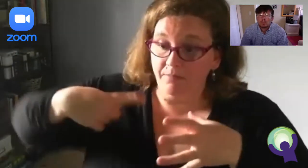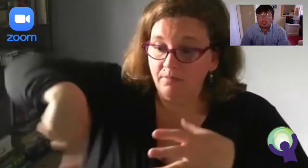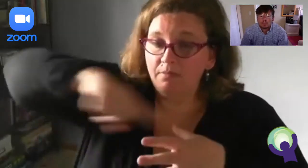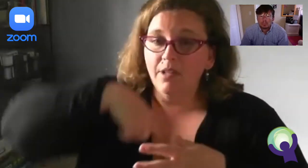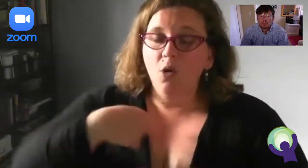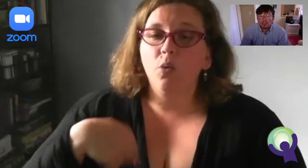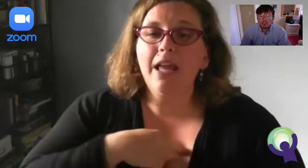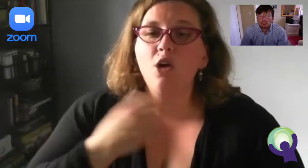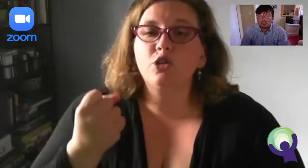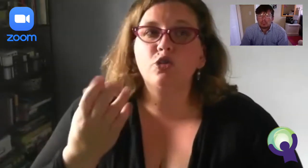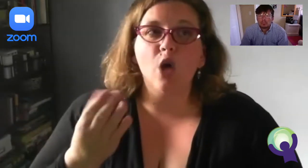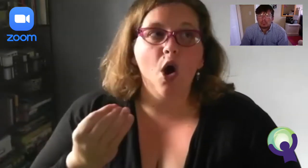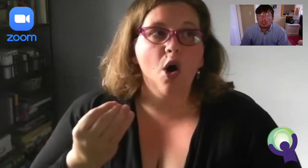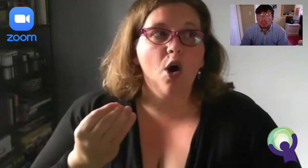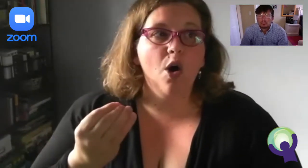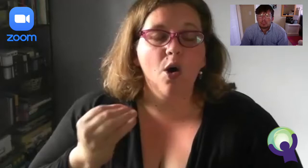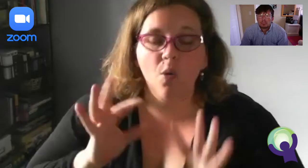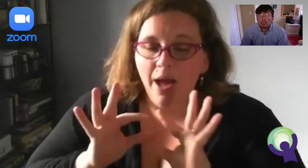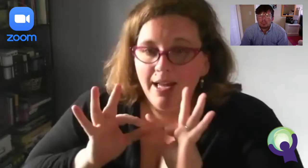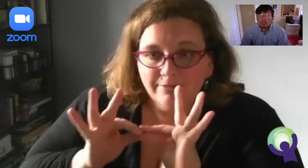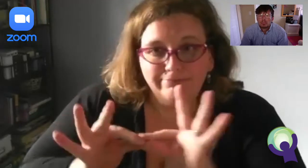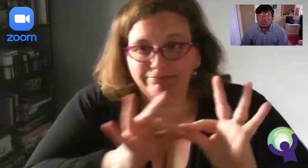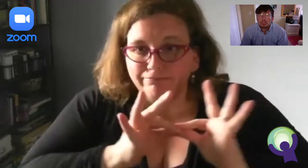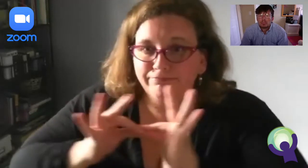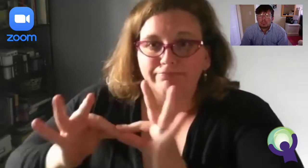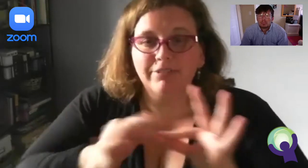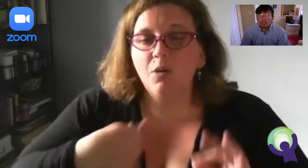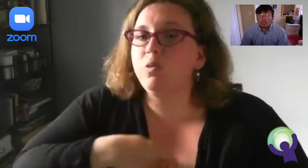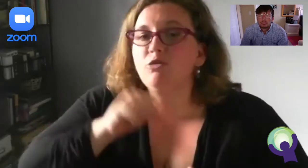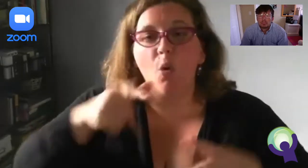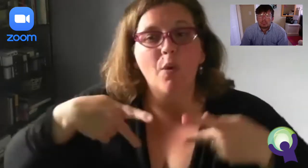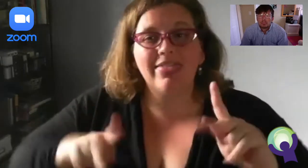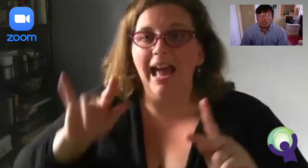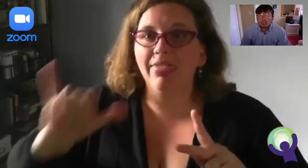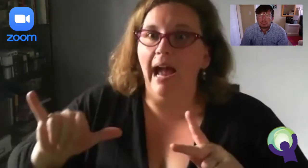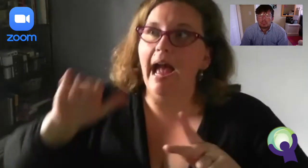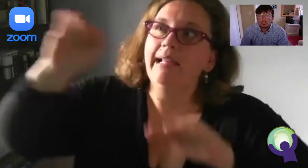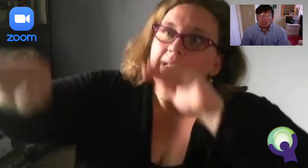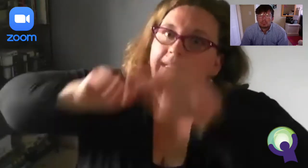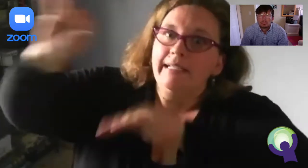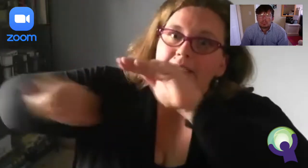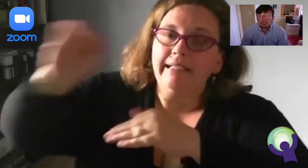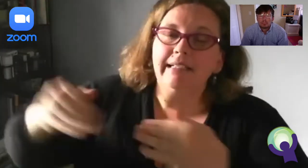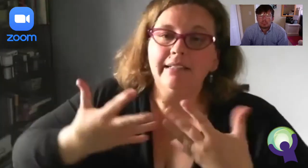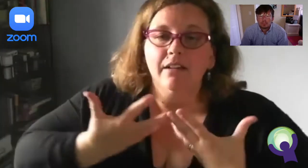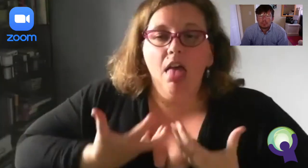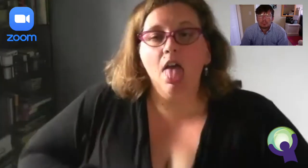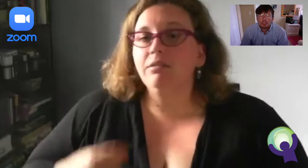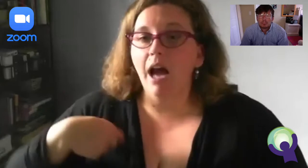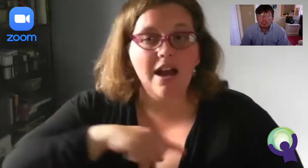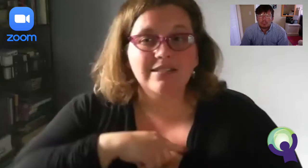the team themselves, our ODHH team, we are so connected we